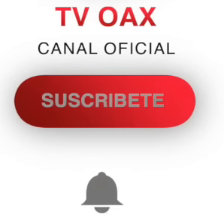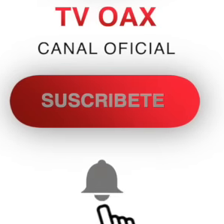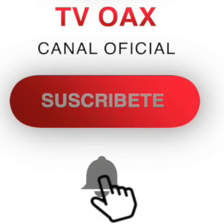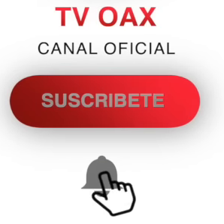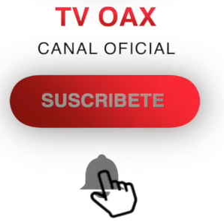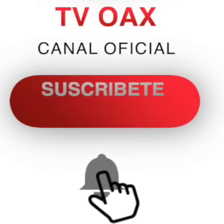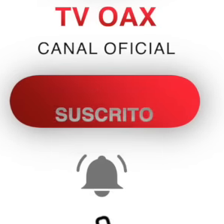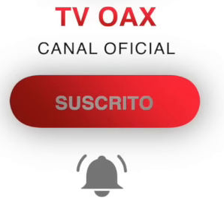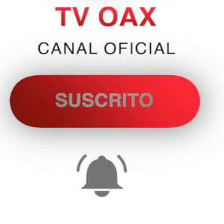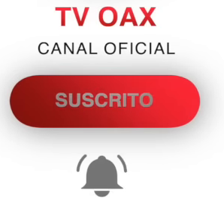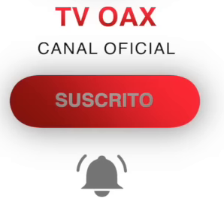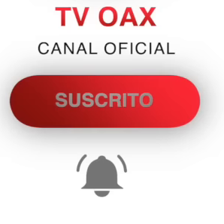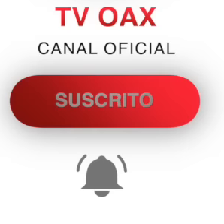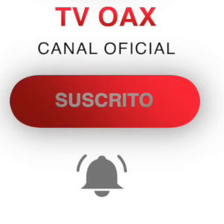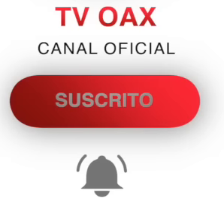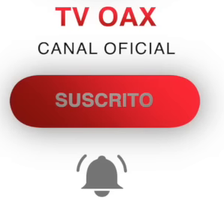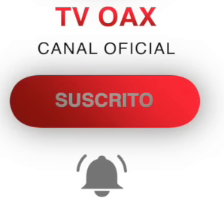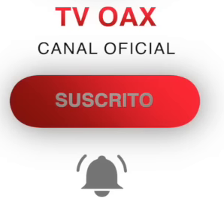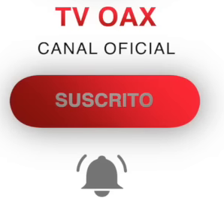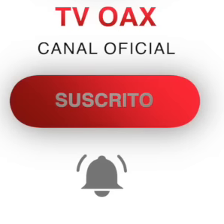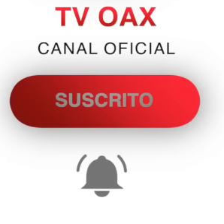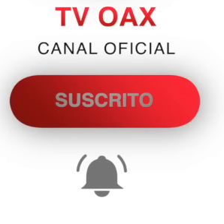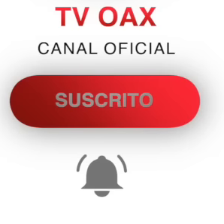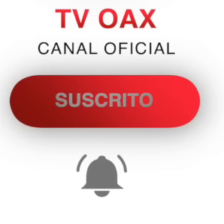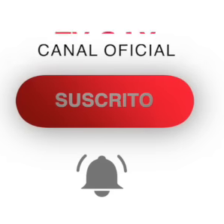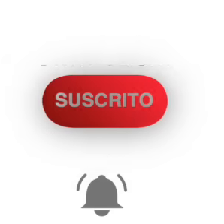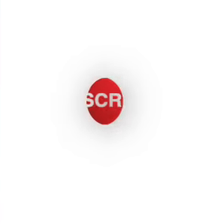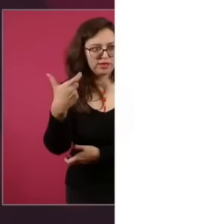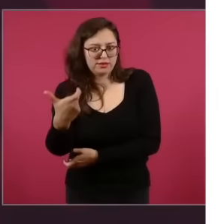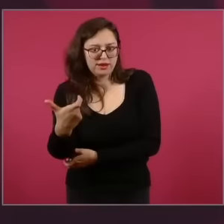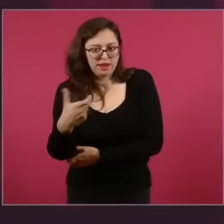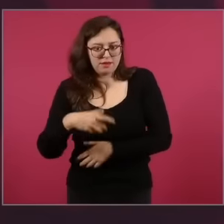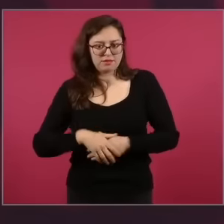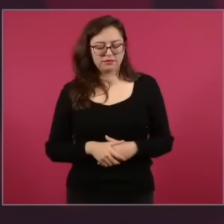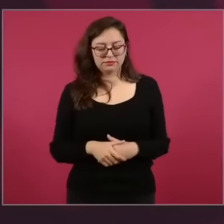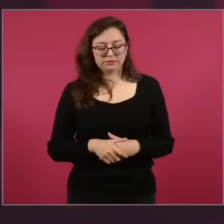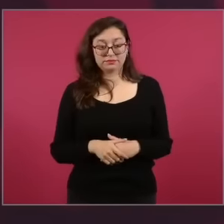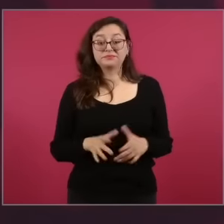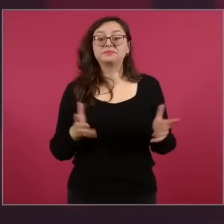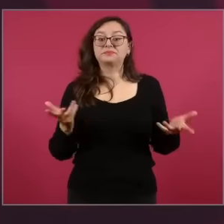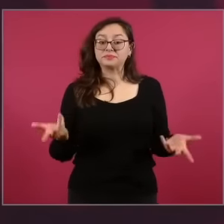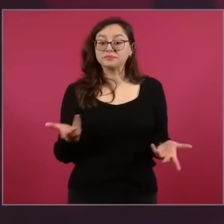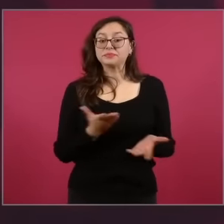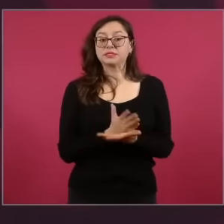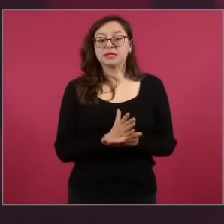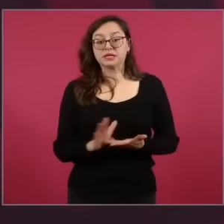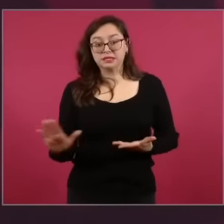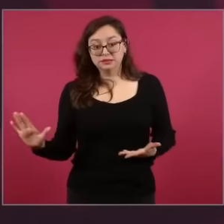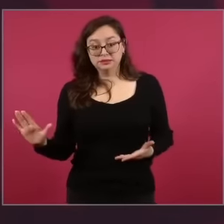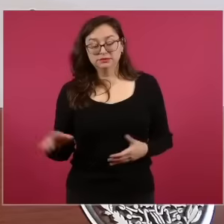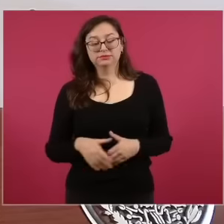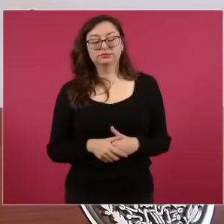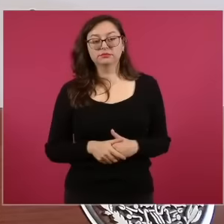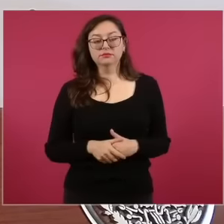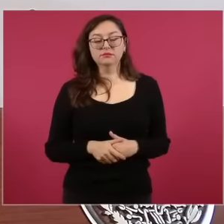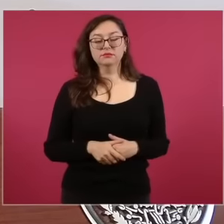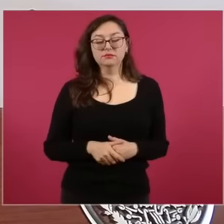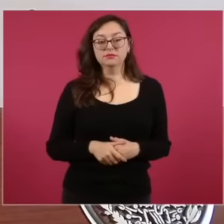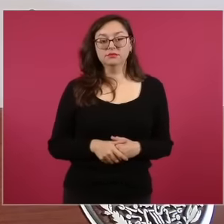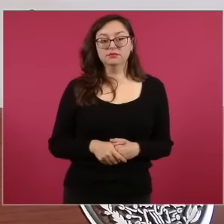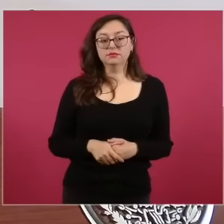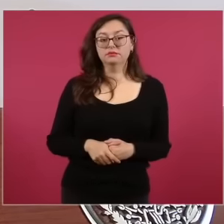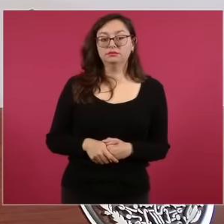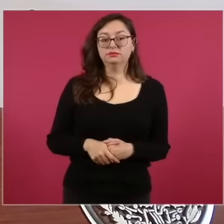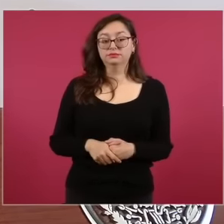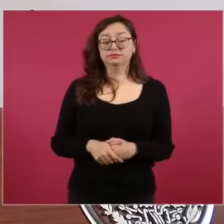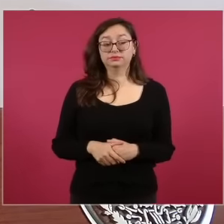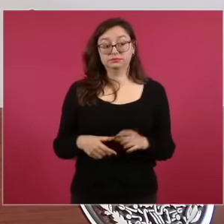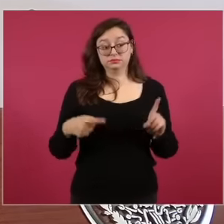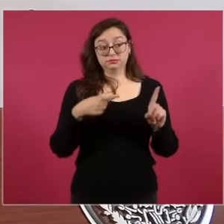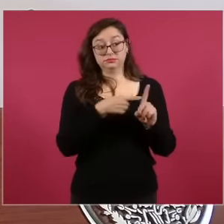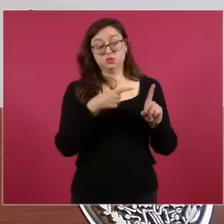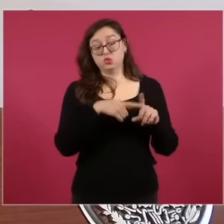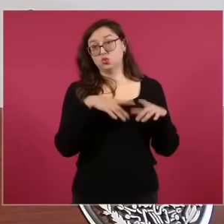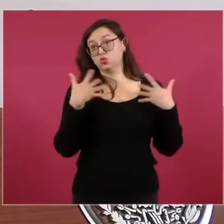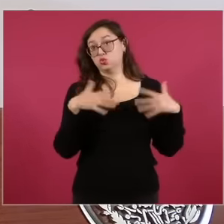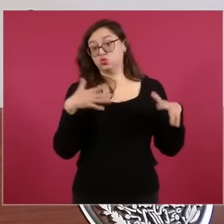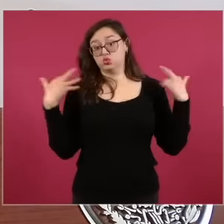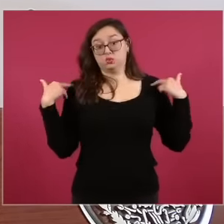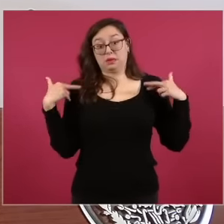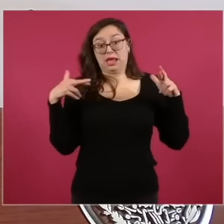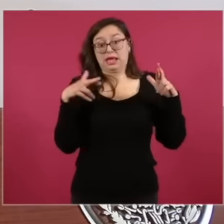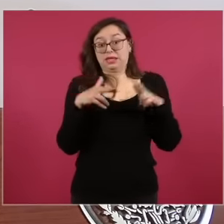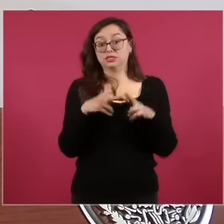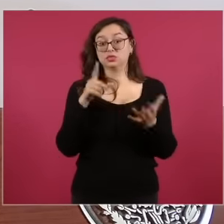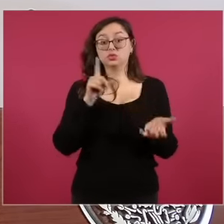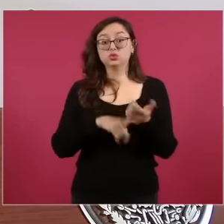to the people. Well apart from that the Lord as he is an emeritus teacher of the UNAM and My Alma Mater